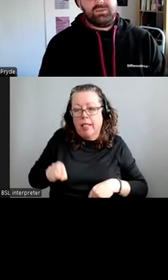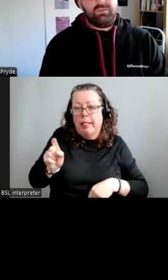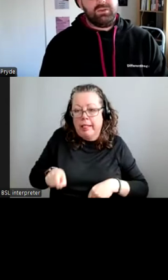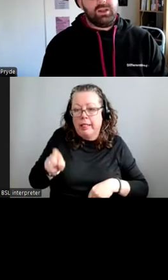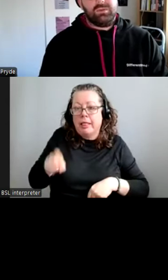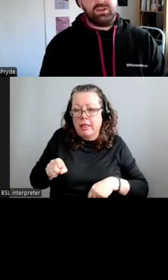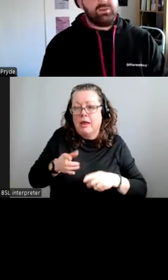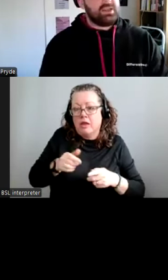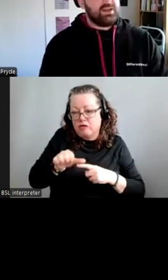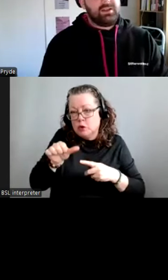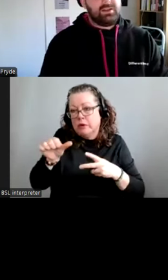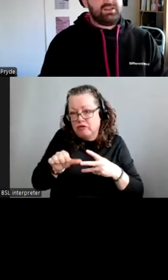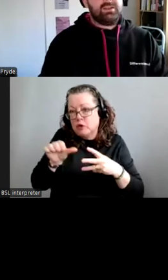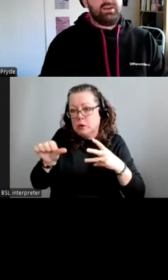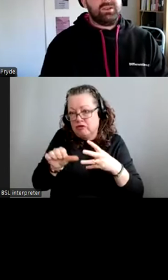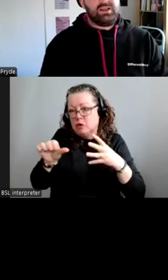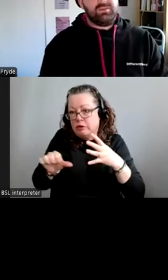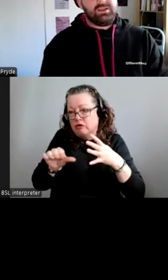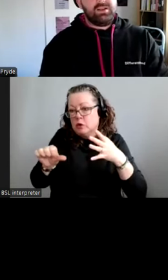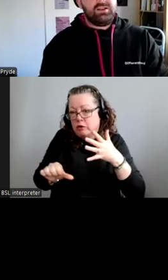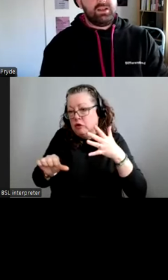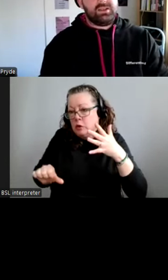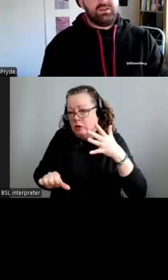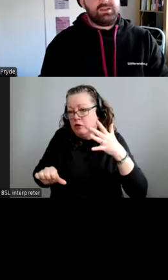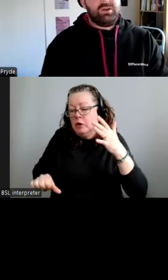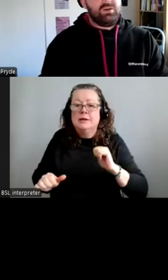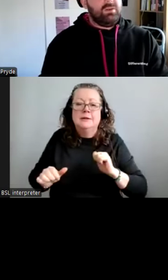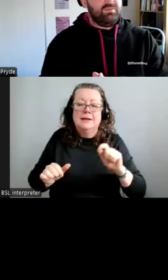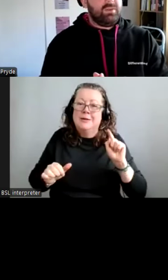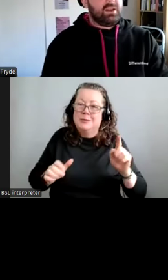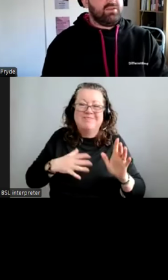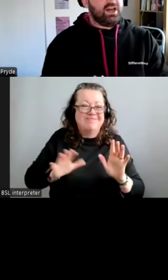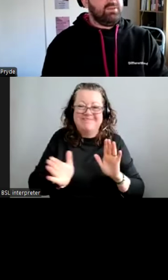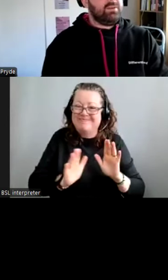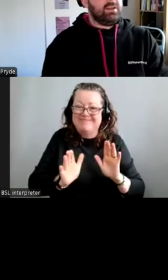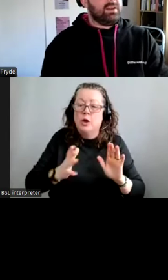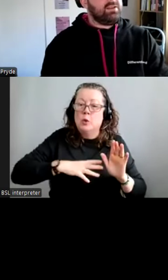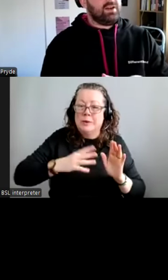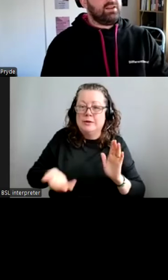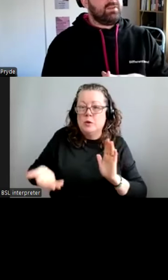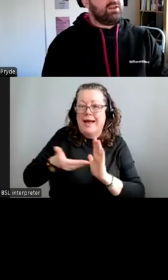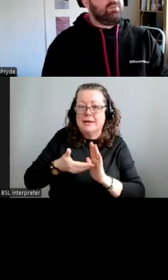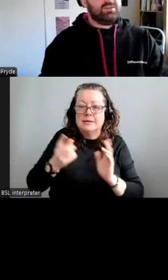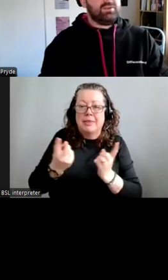is we implement what's called skip links. What skip links are is they are small hyperlink interactive elements,